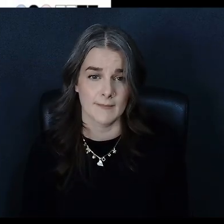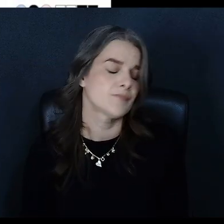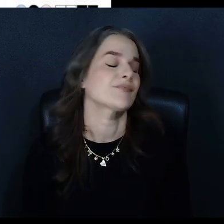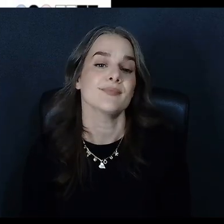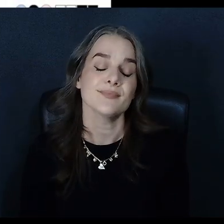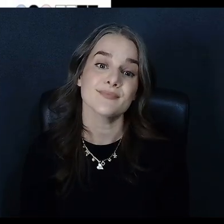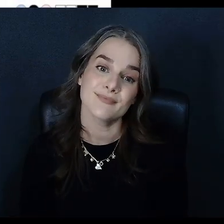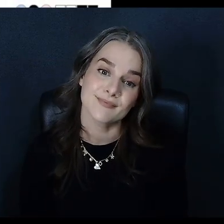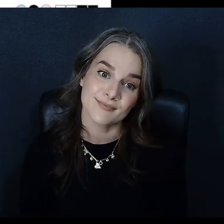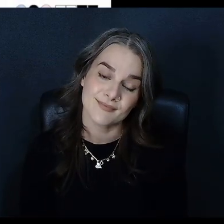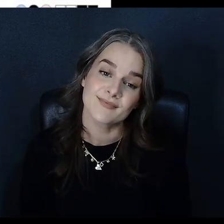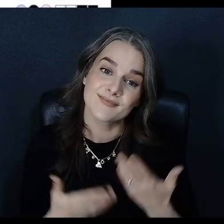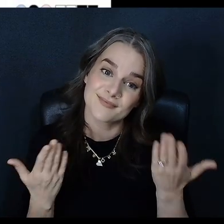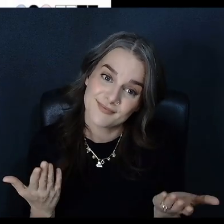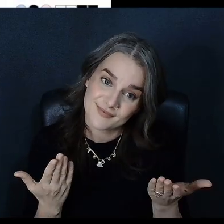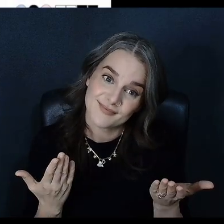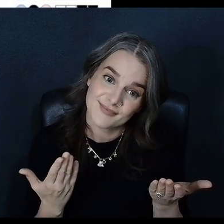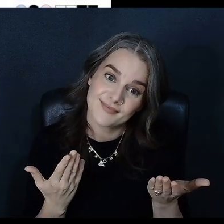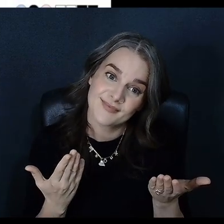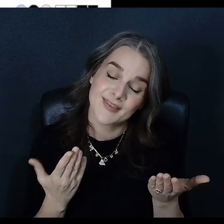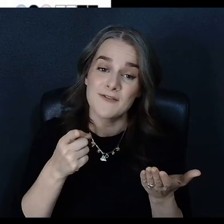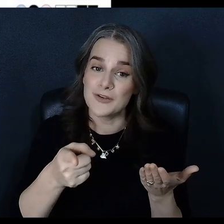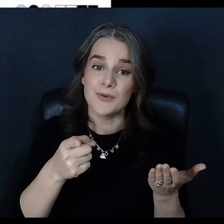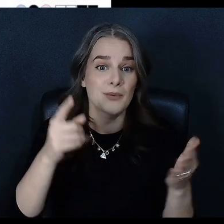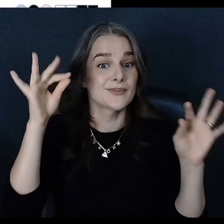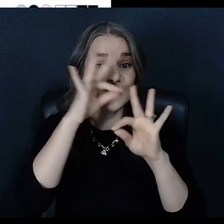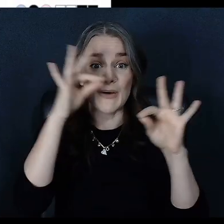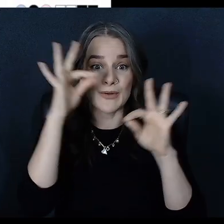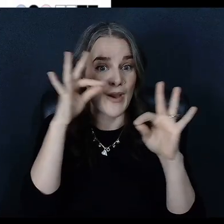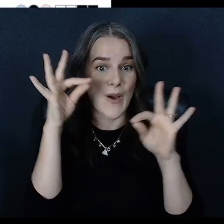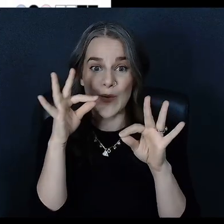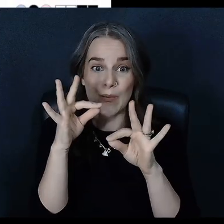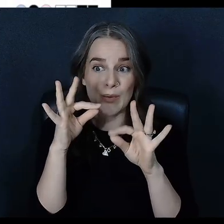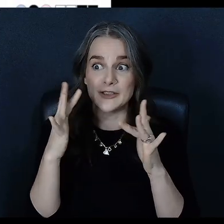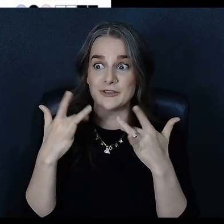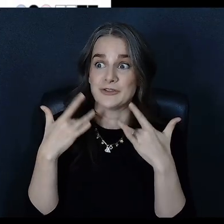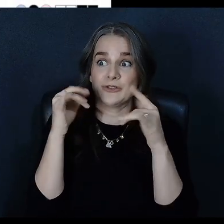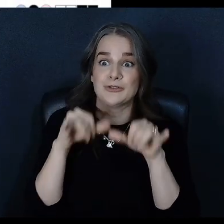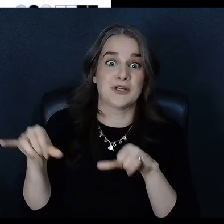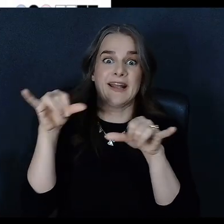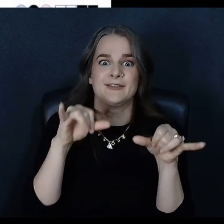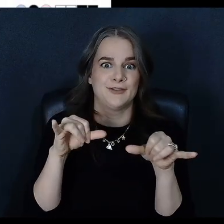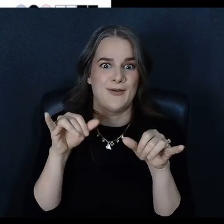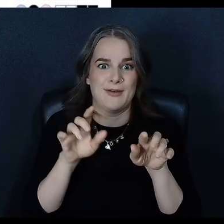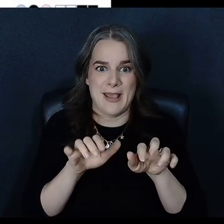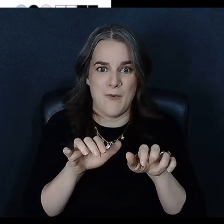familiar with this traditional keyboard that we use, that layout is just as strange as one of these.